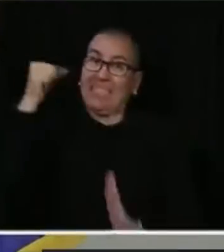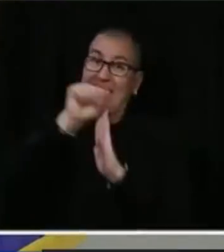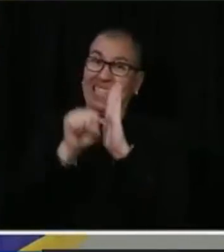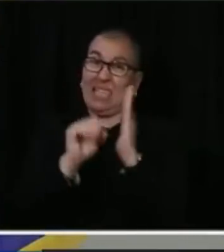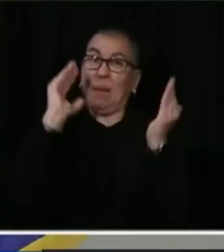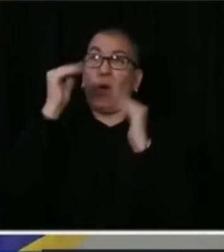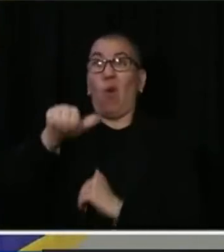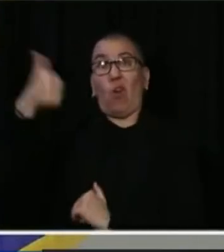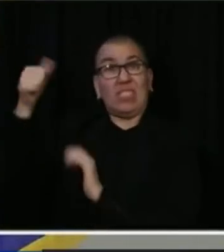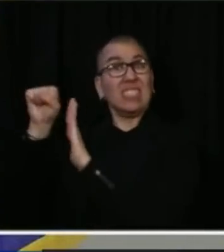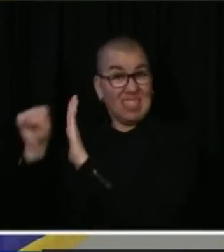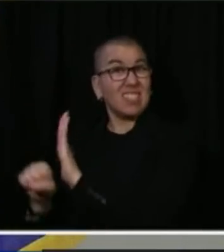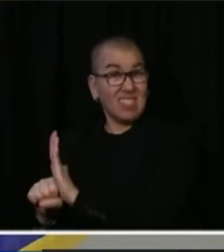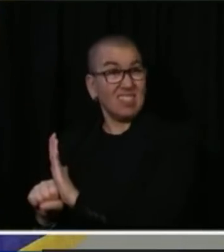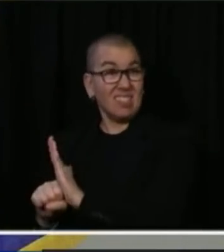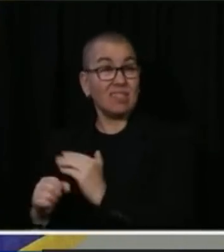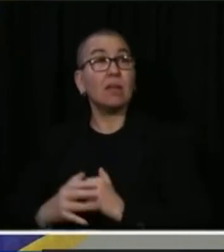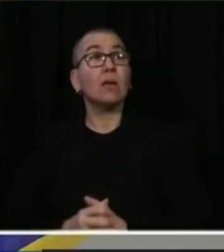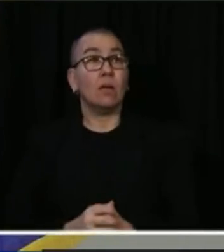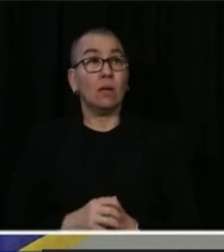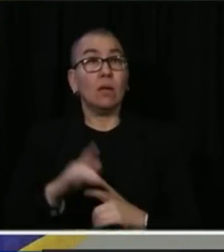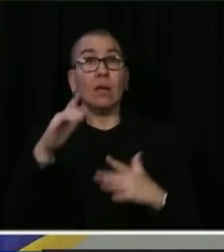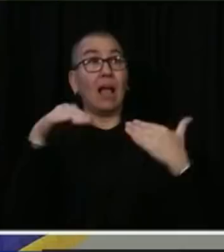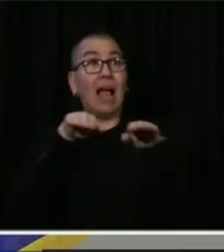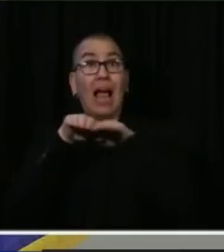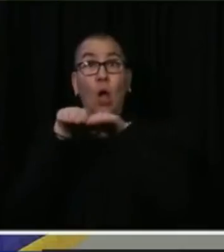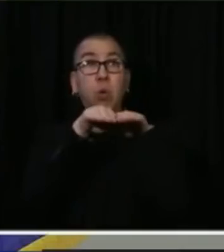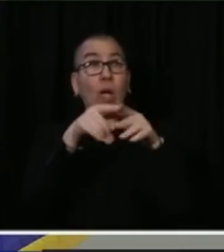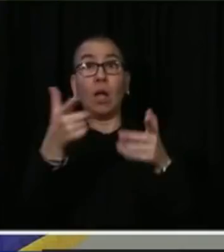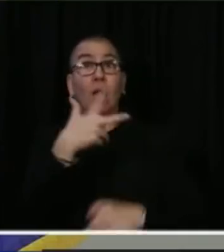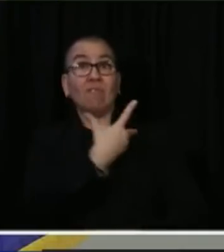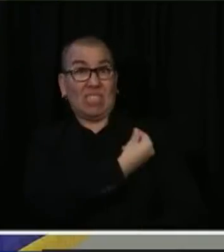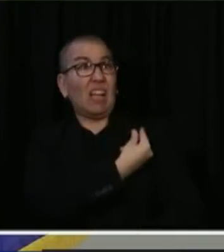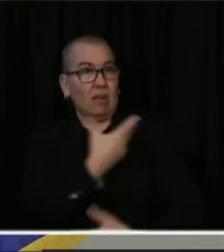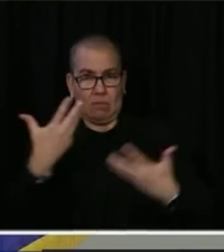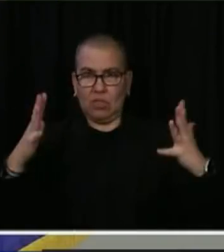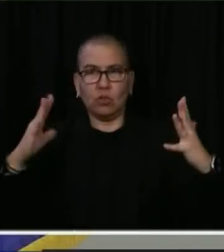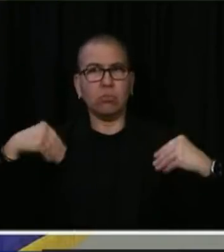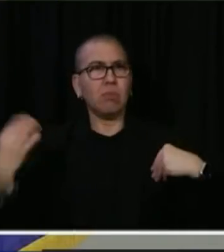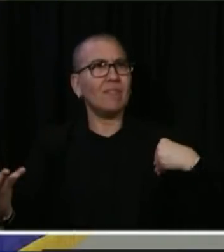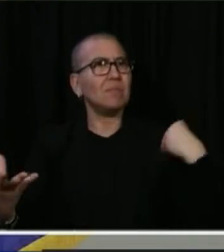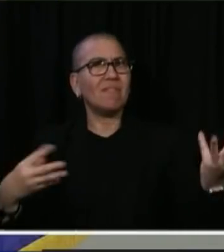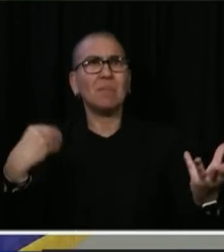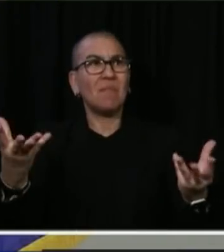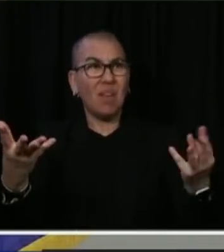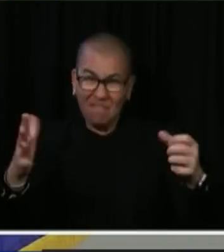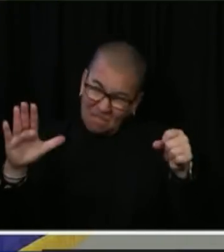CASES ARE RECEDING AND WE PROTECTED OUR HEALTH CARE PICK CAPACITY WITH VACCINE PROGRESS